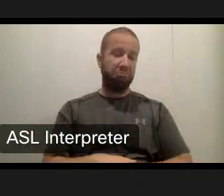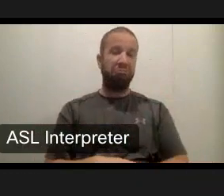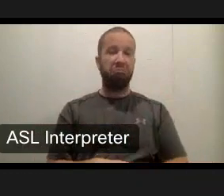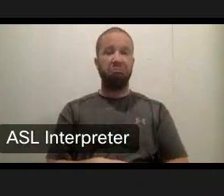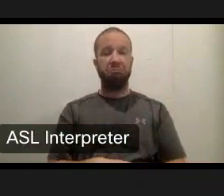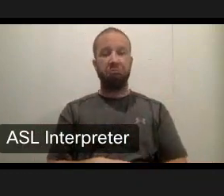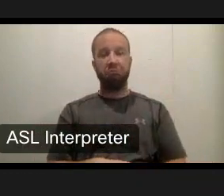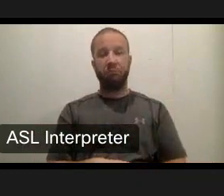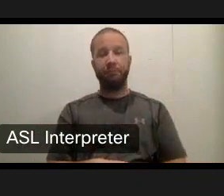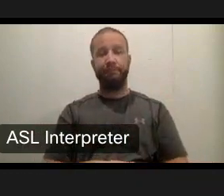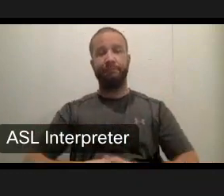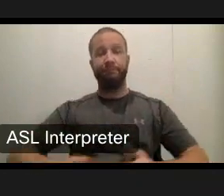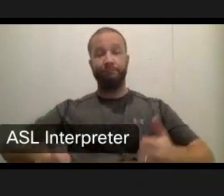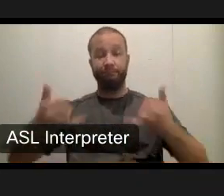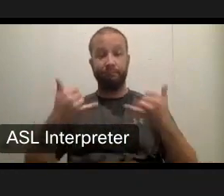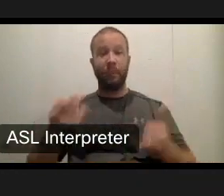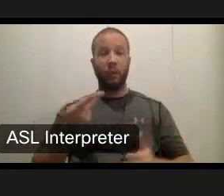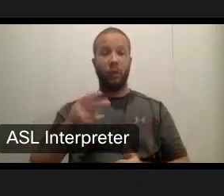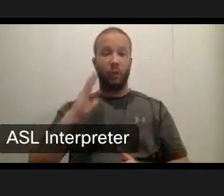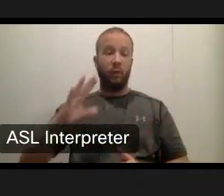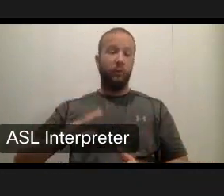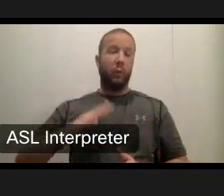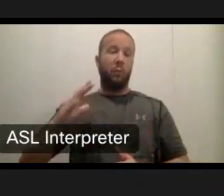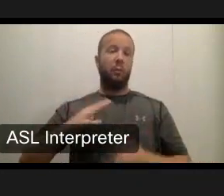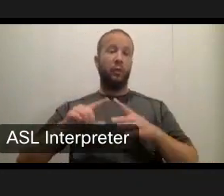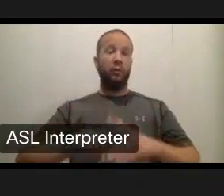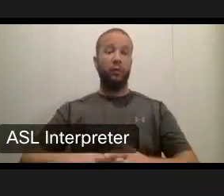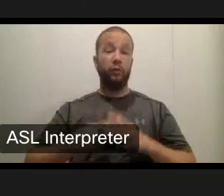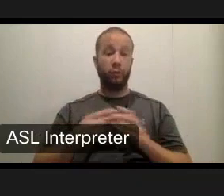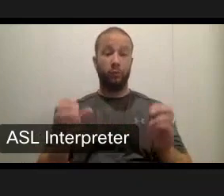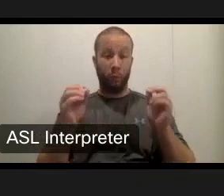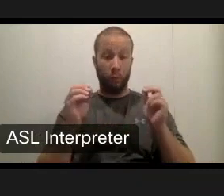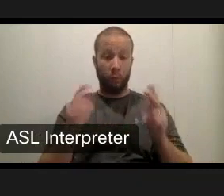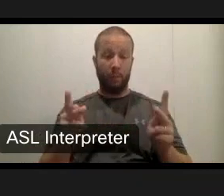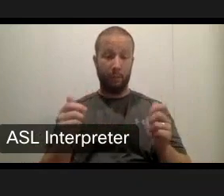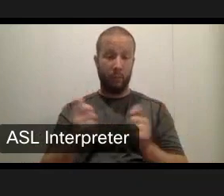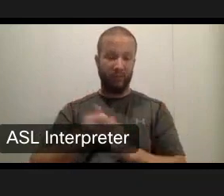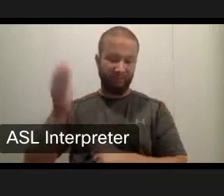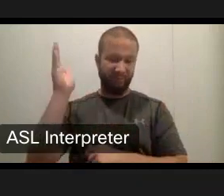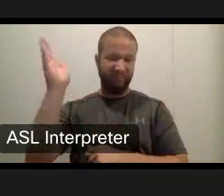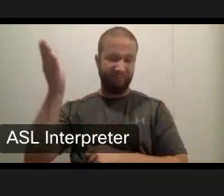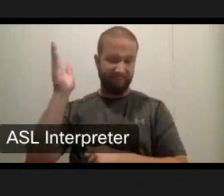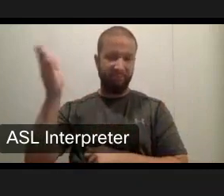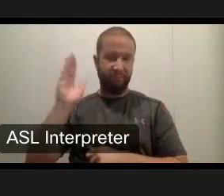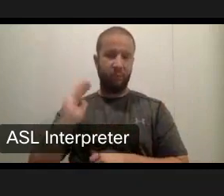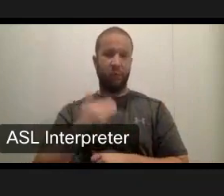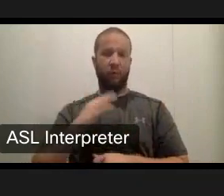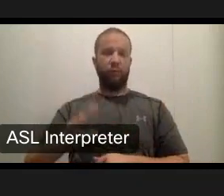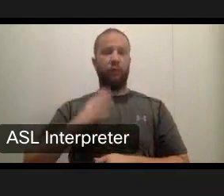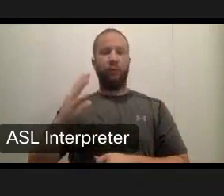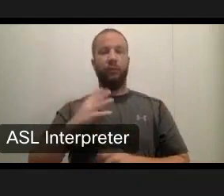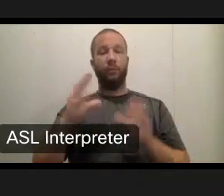and with that we will proceed now with Pro starting our meeting and sharing